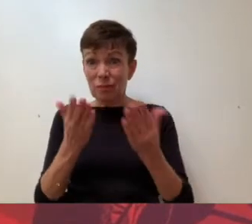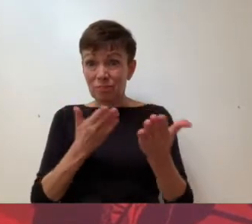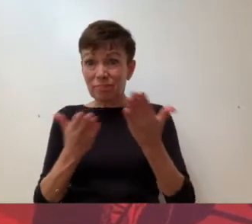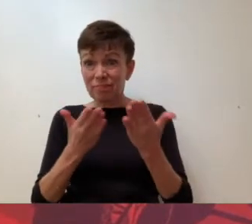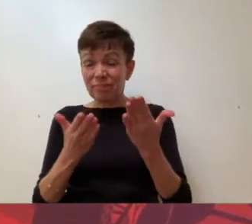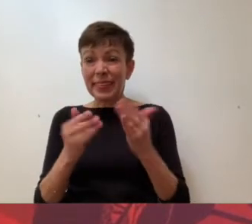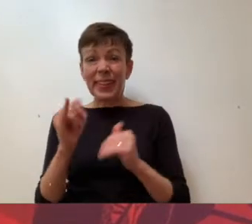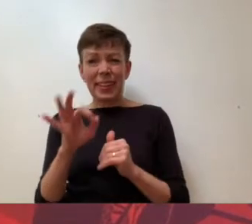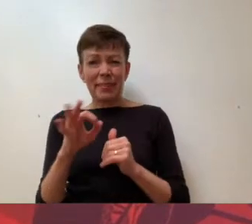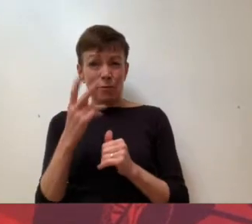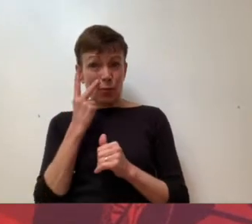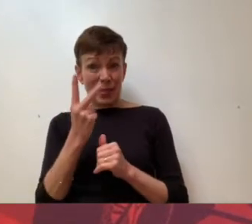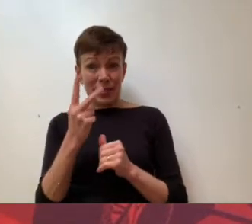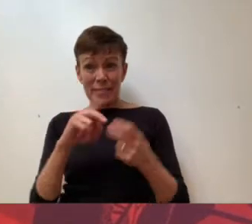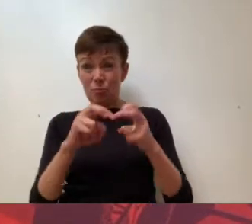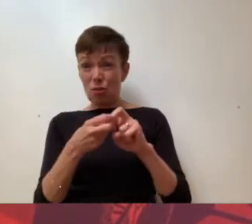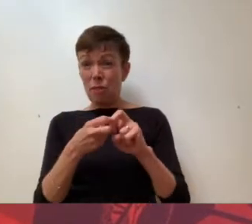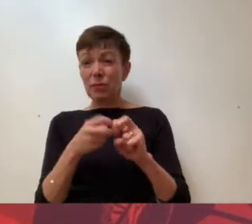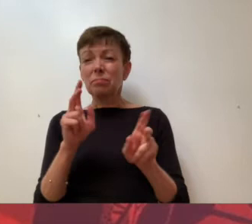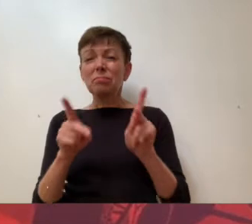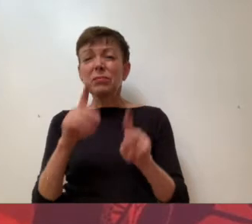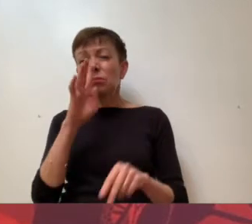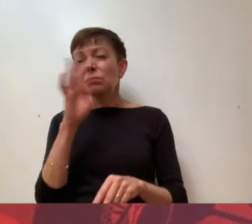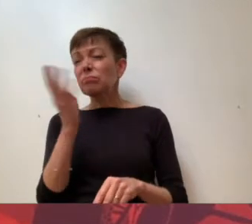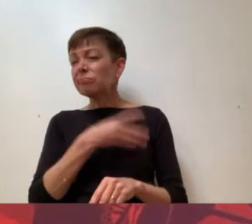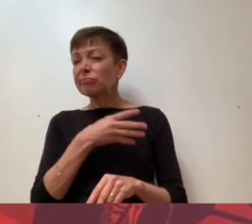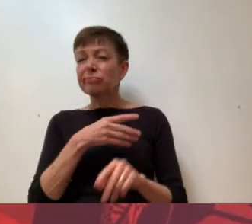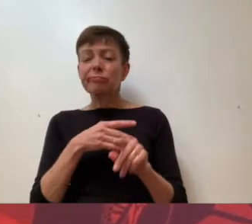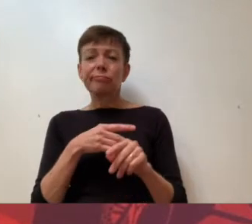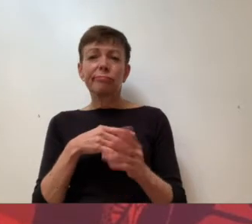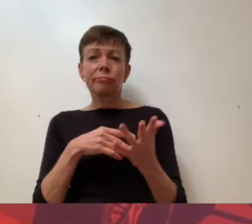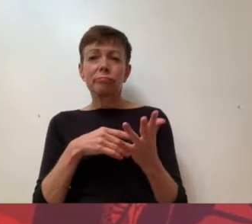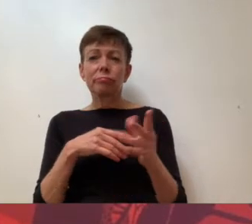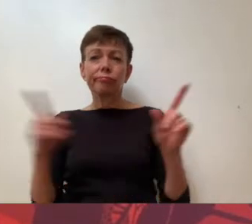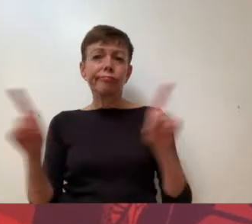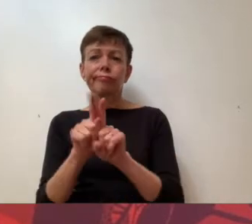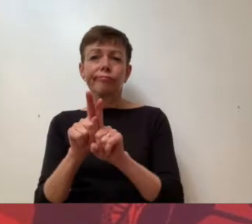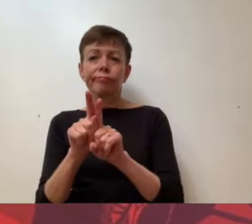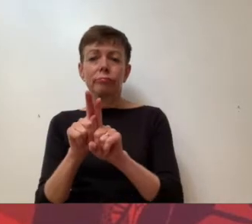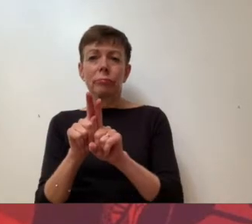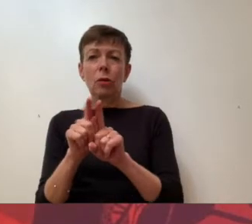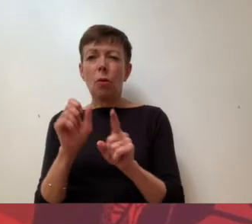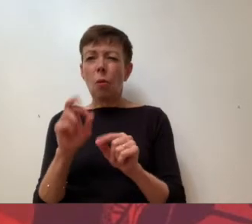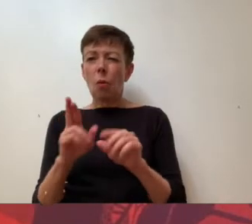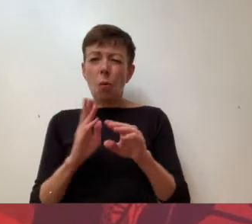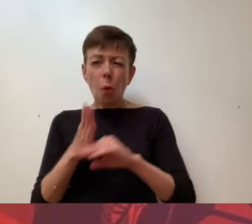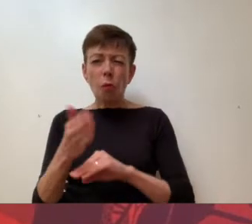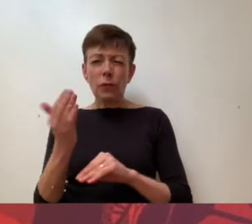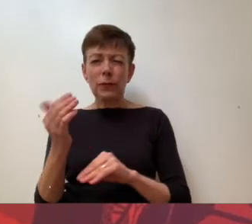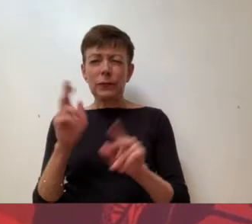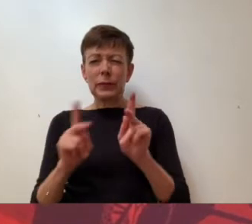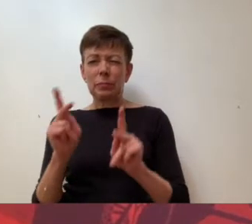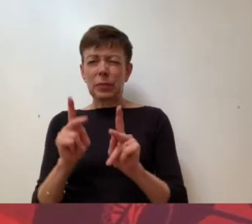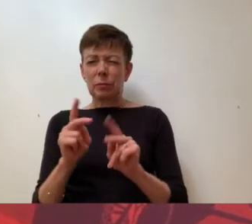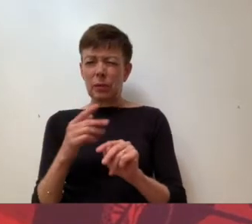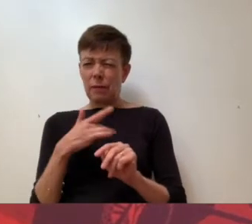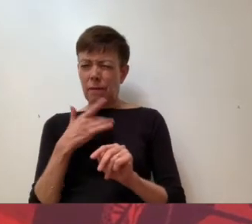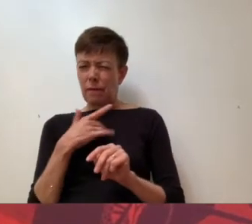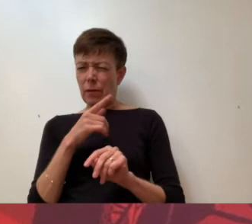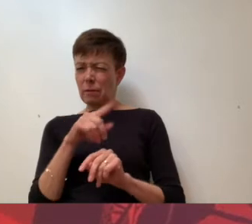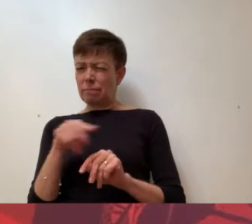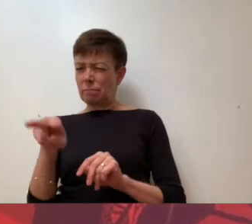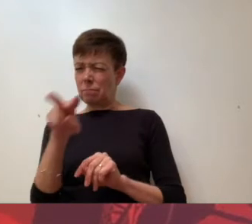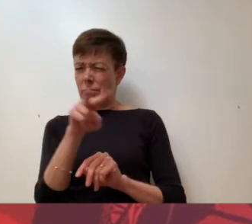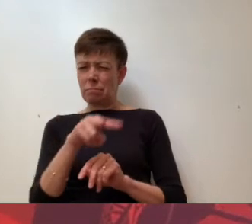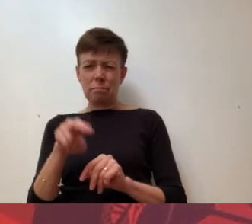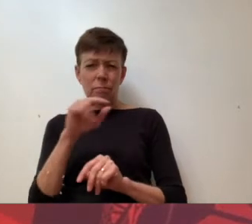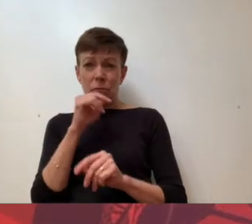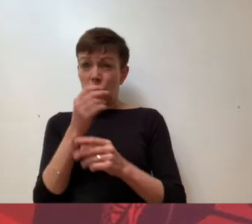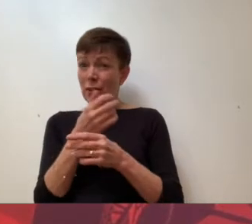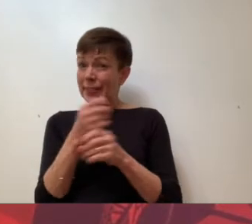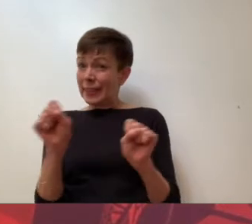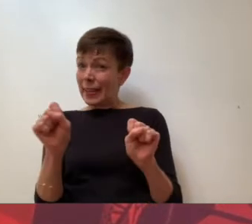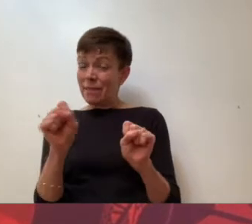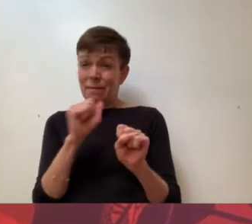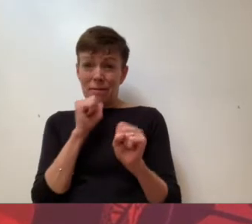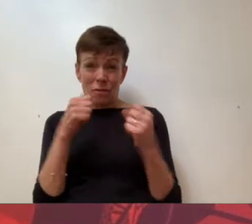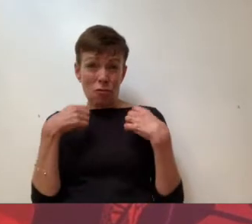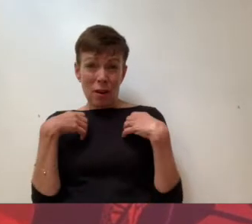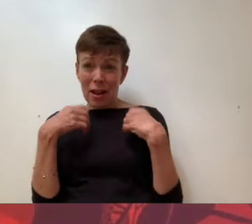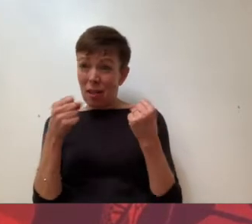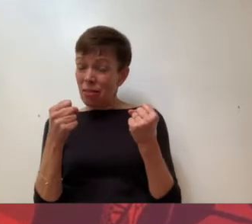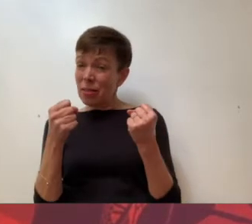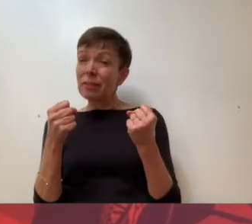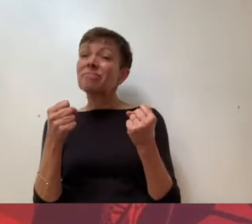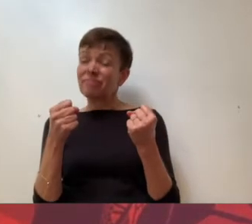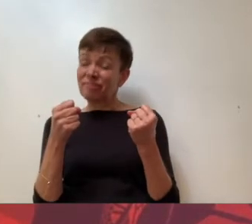to be sharing with you some of our plans to re-open recreation amenities in the coming